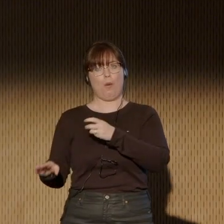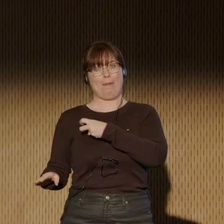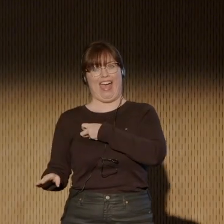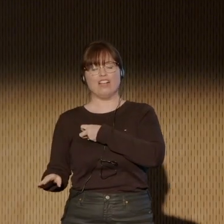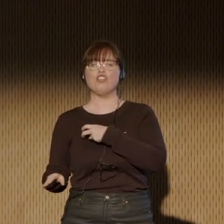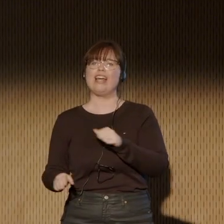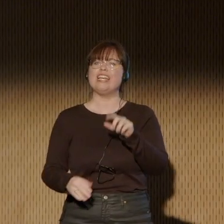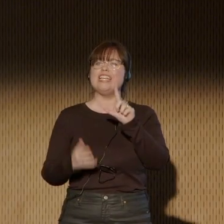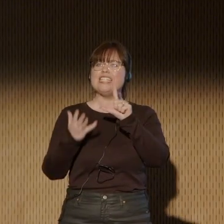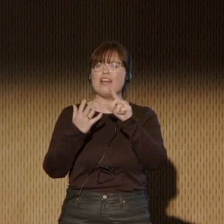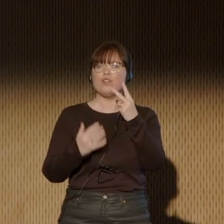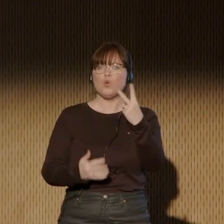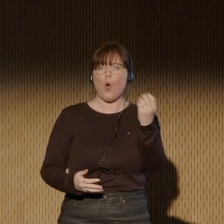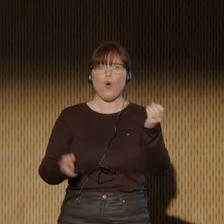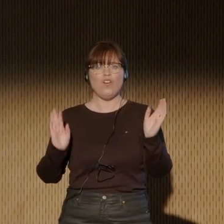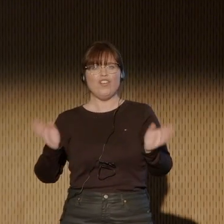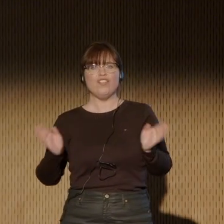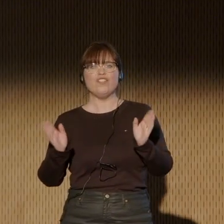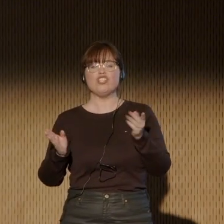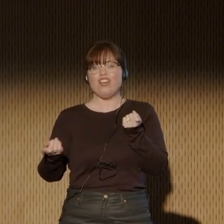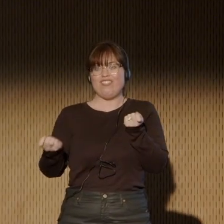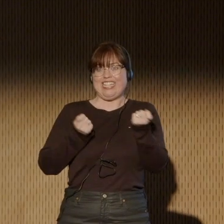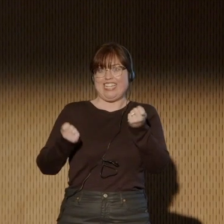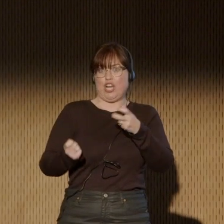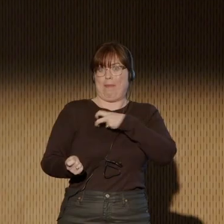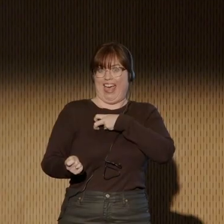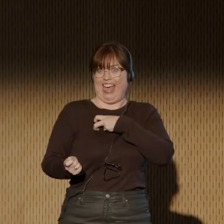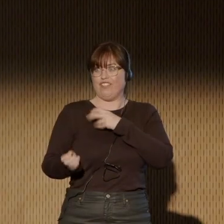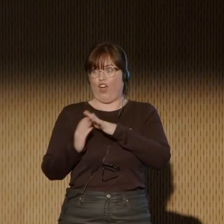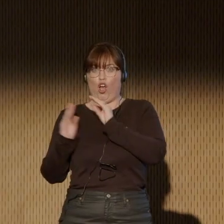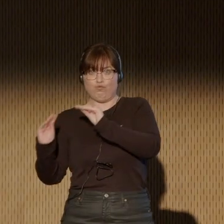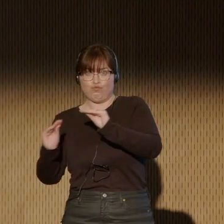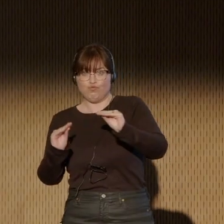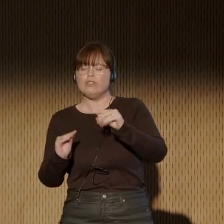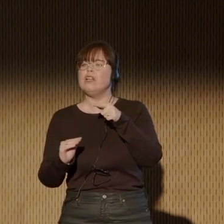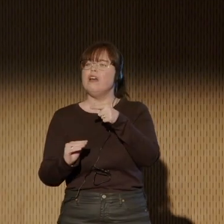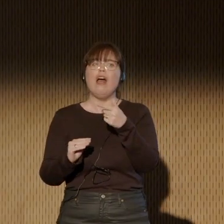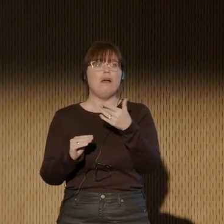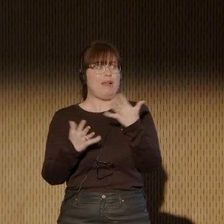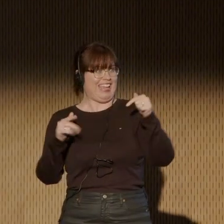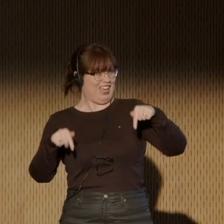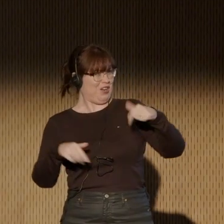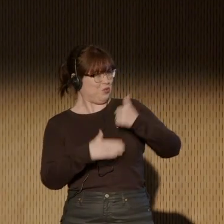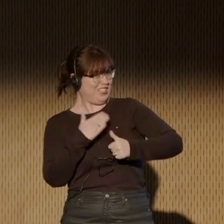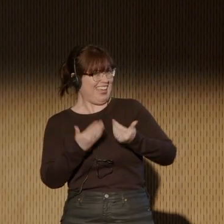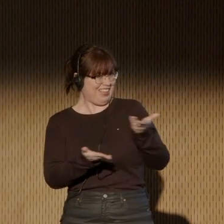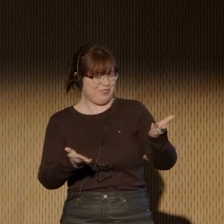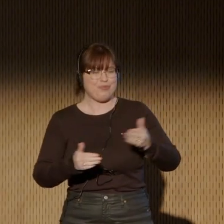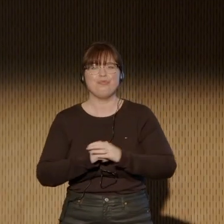also completed the facilitator badge, and many of our facilitators are here at the conference today,